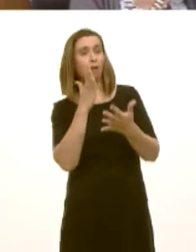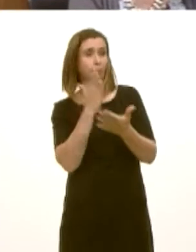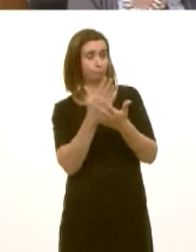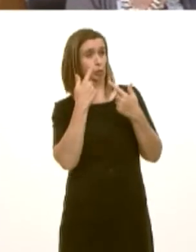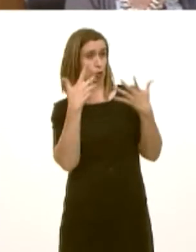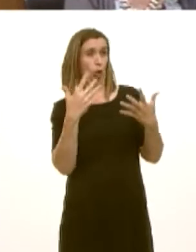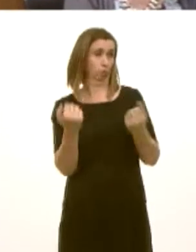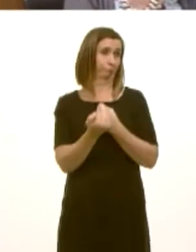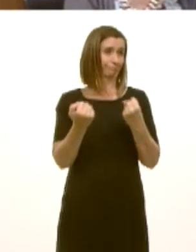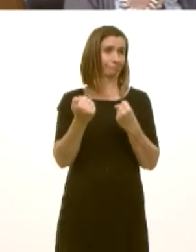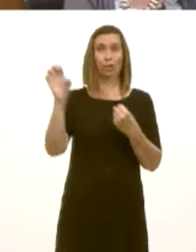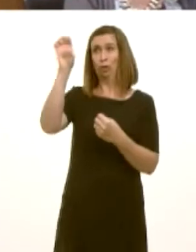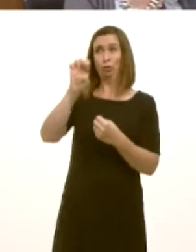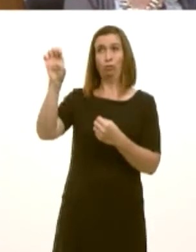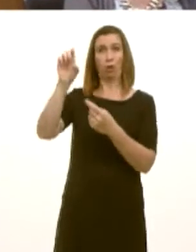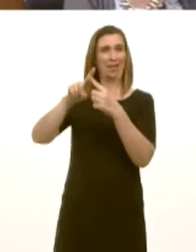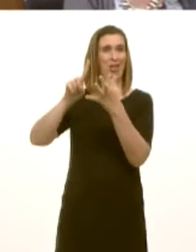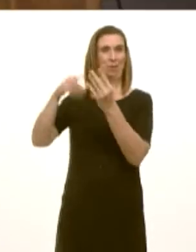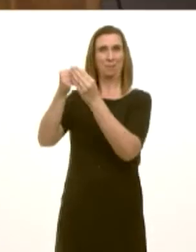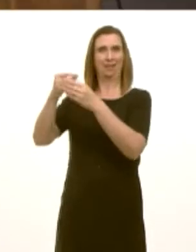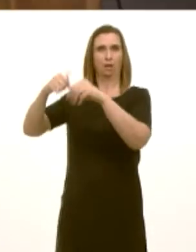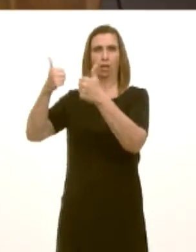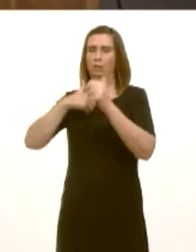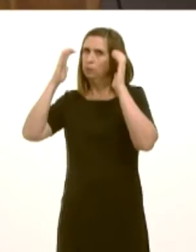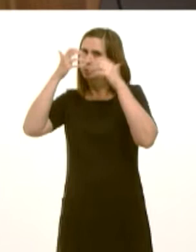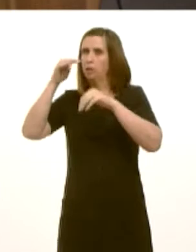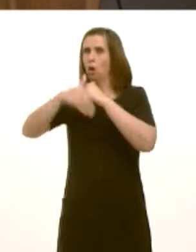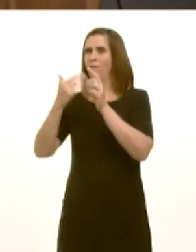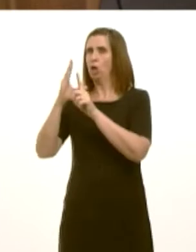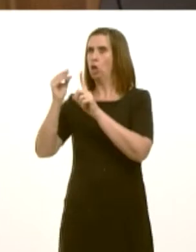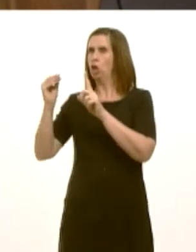all this could be jeopardised if Eurosceptics in the Conservative Party, aided by their